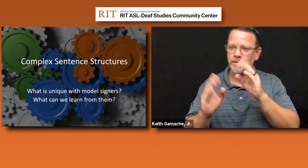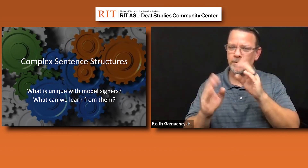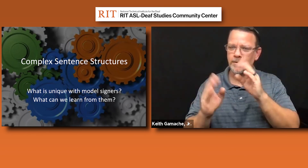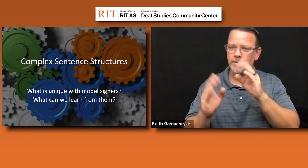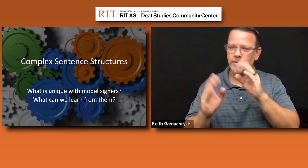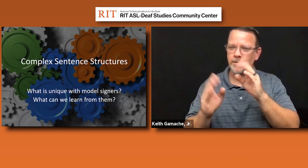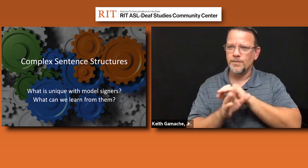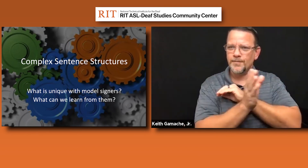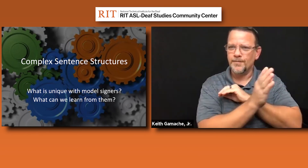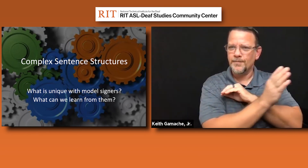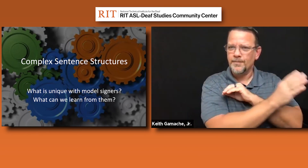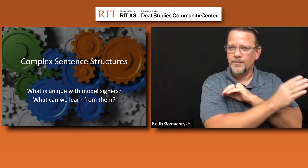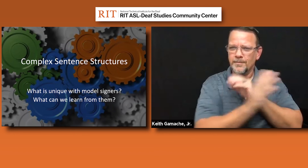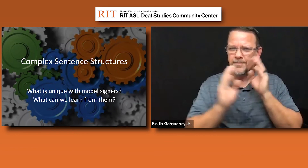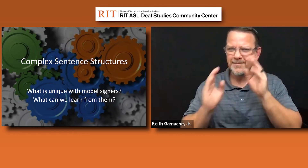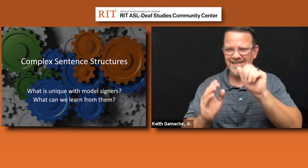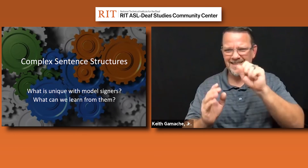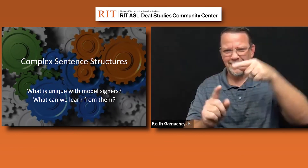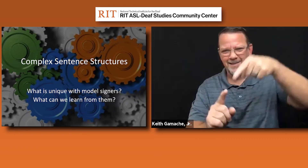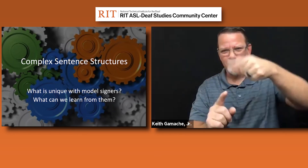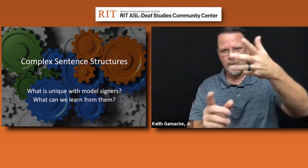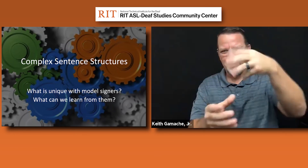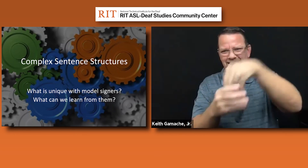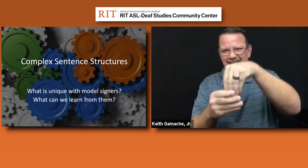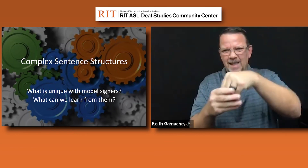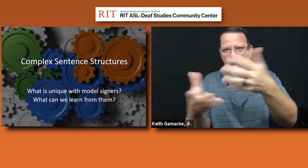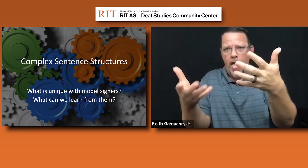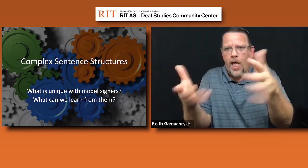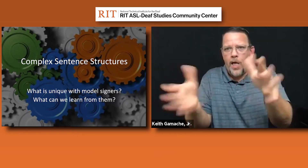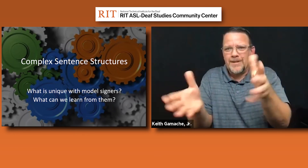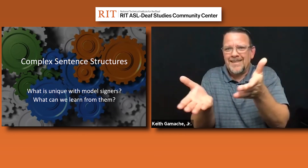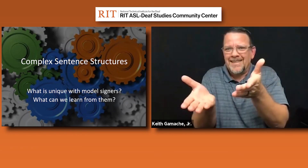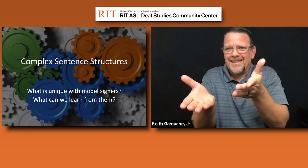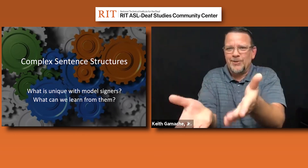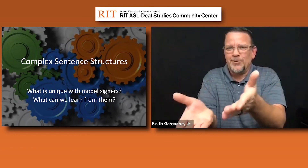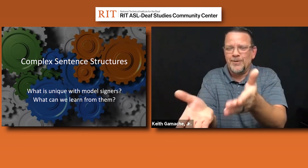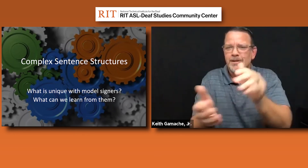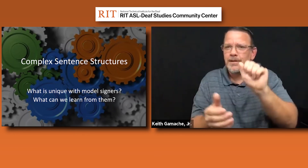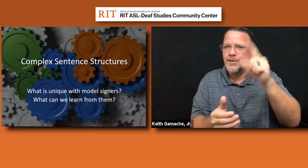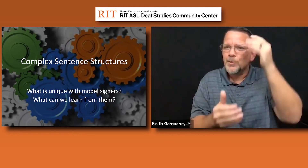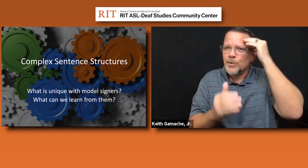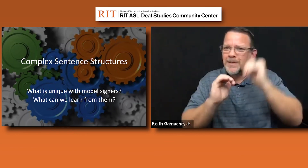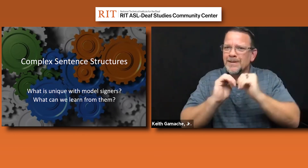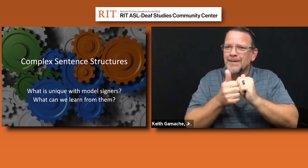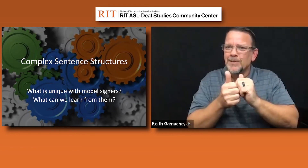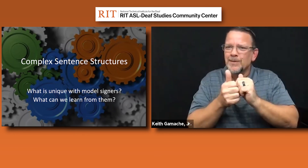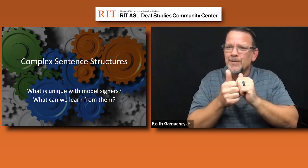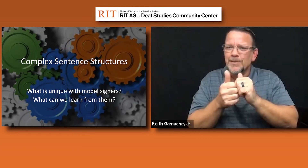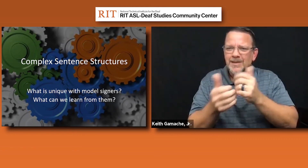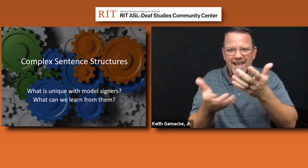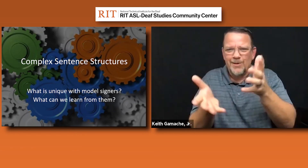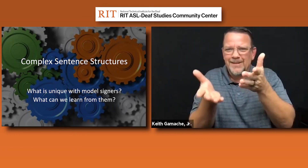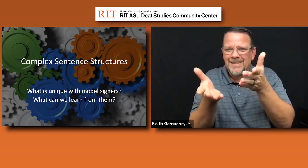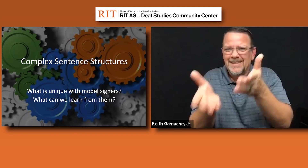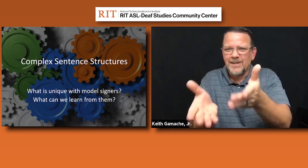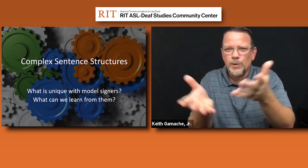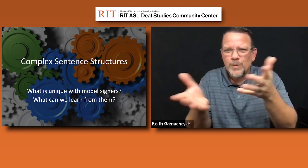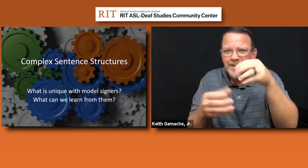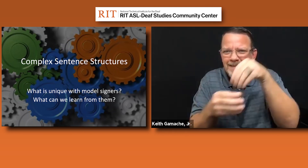We need more research. We need to focus on ASL-- what we already have, what is existing.